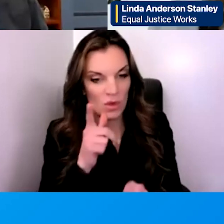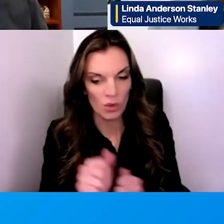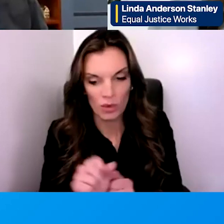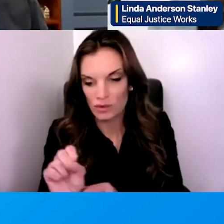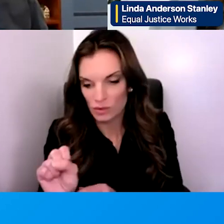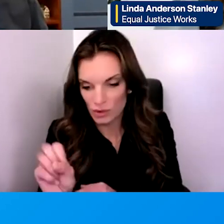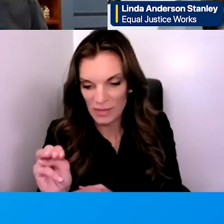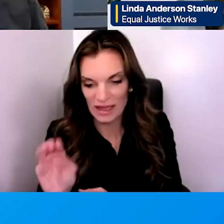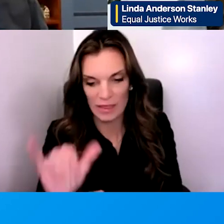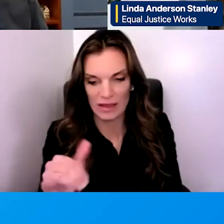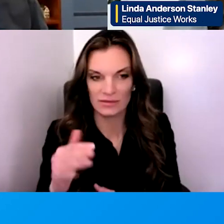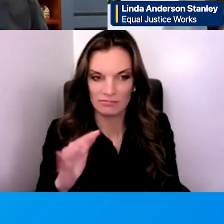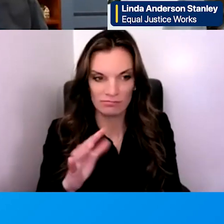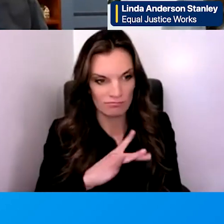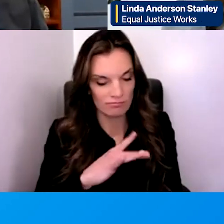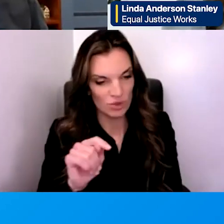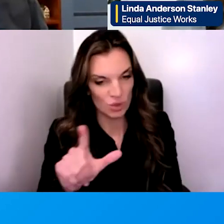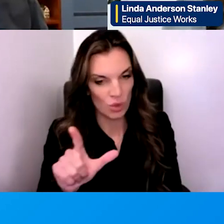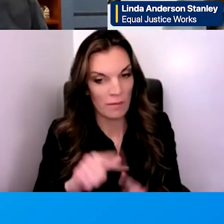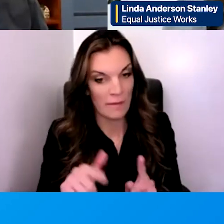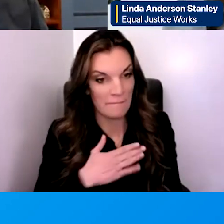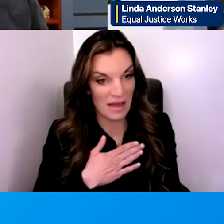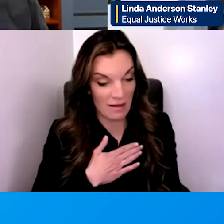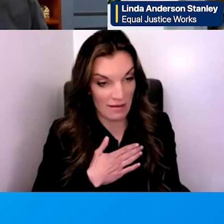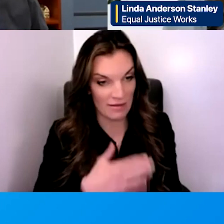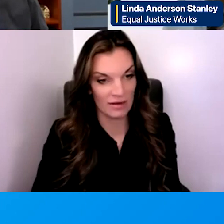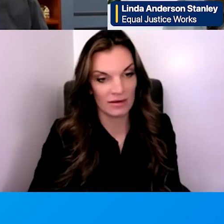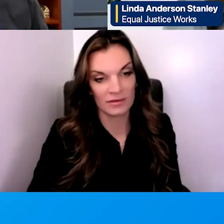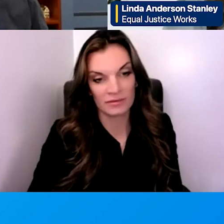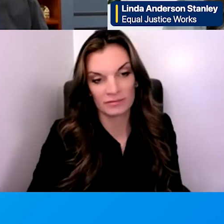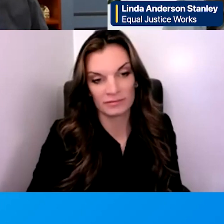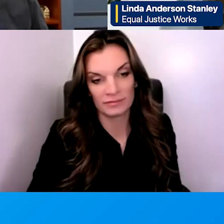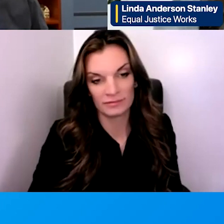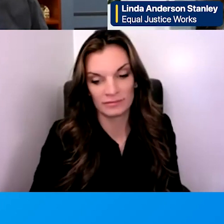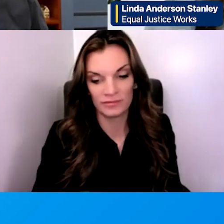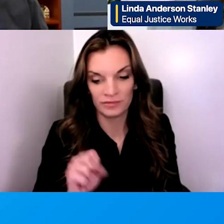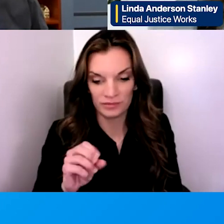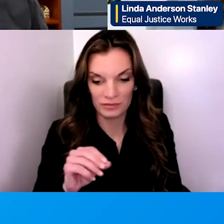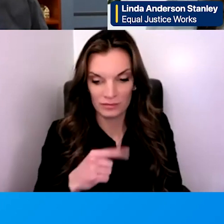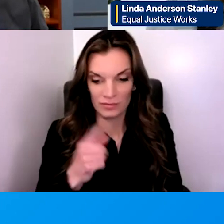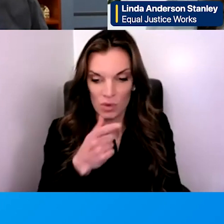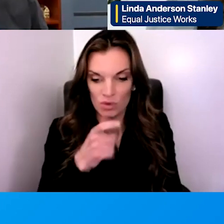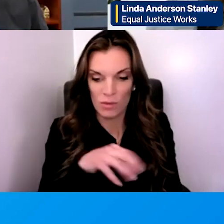That is the tool to bring to a table. My tool as a fellow and as part of that movement to transform